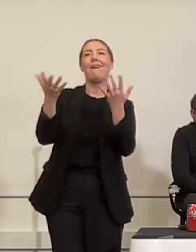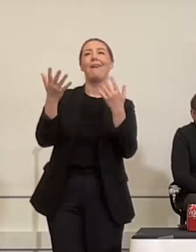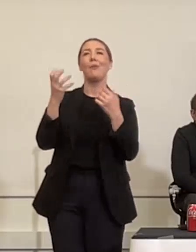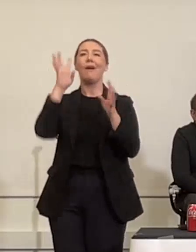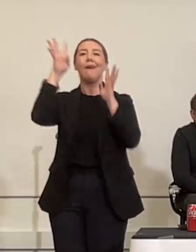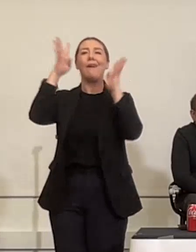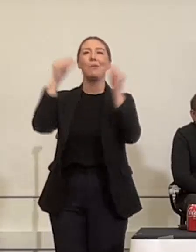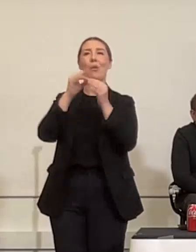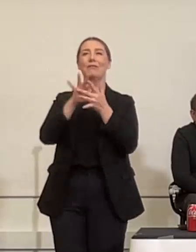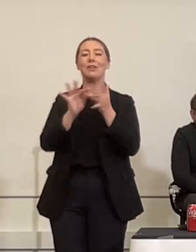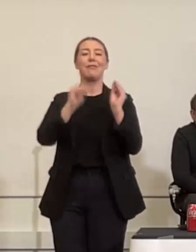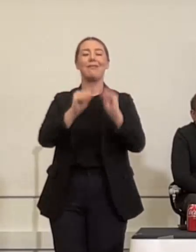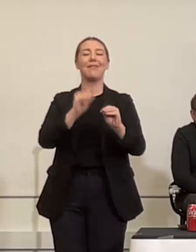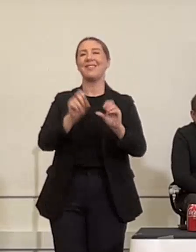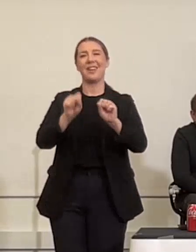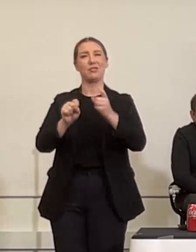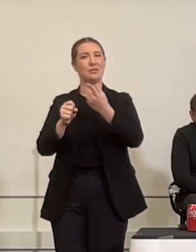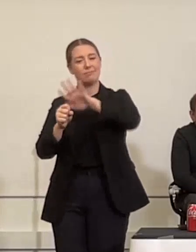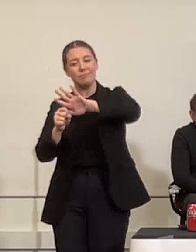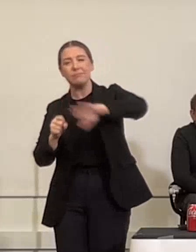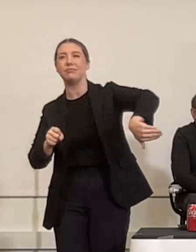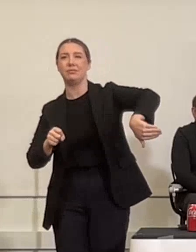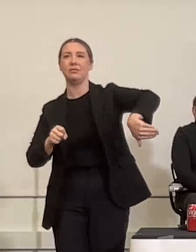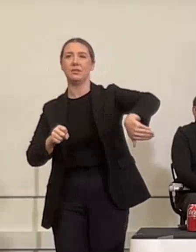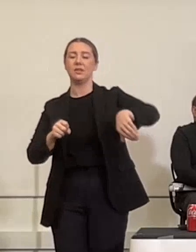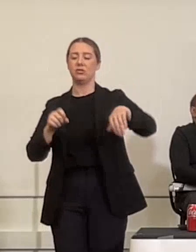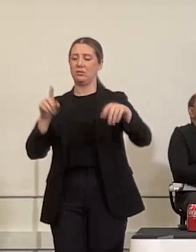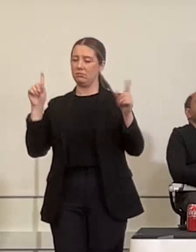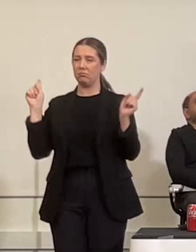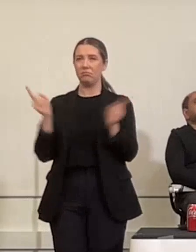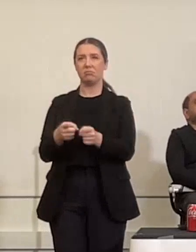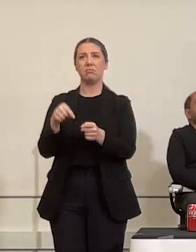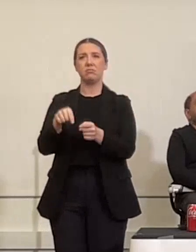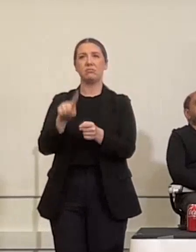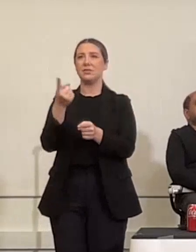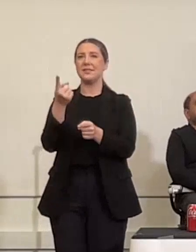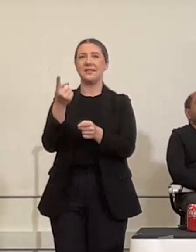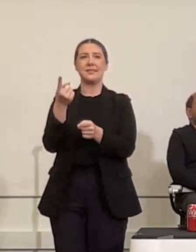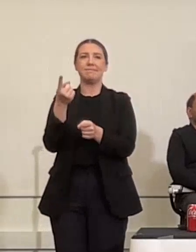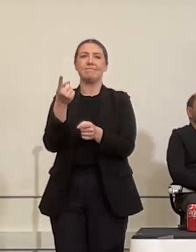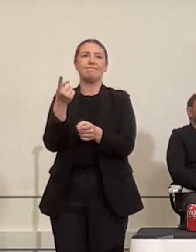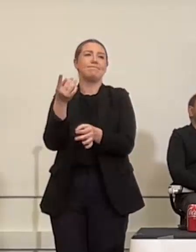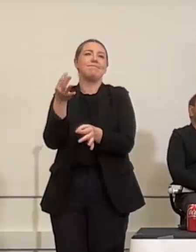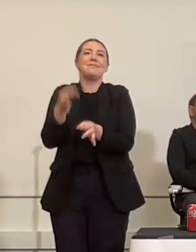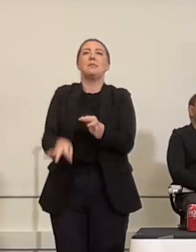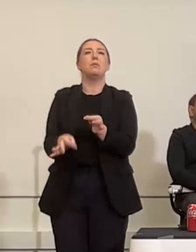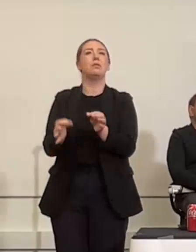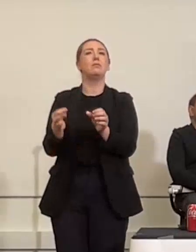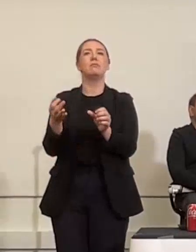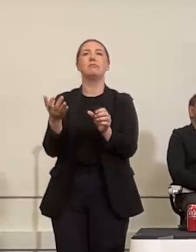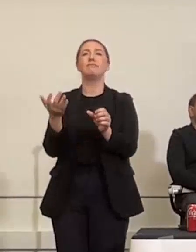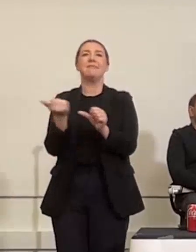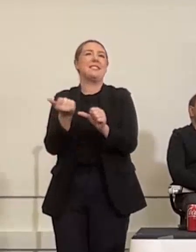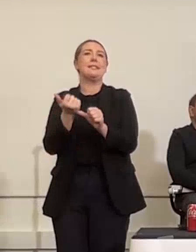more features in a new version. So it it strips it down to a a assisted through type of thing.